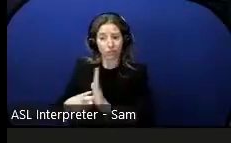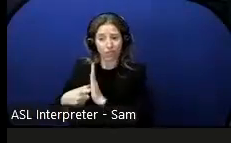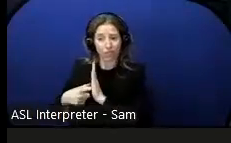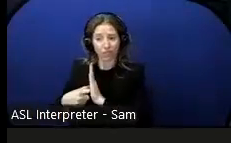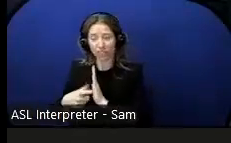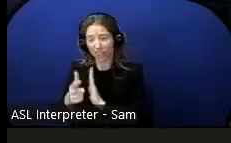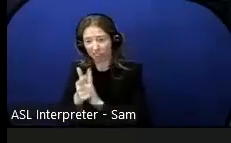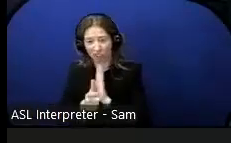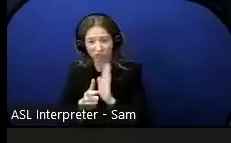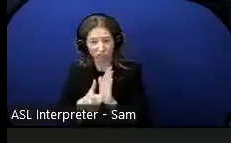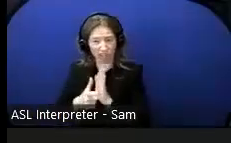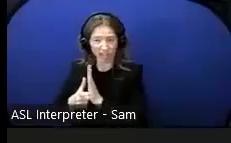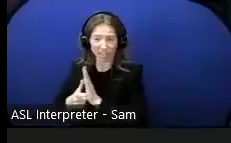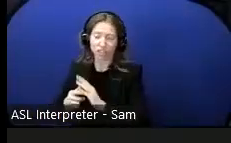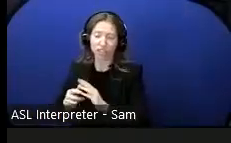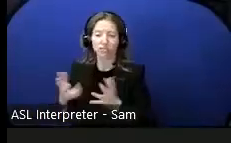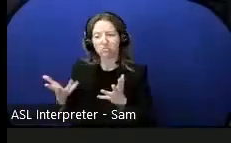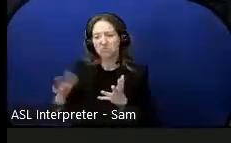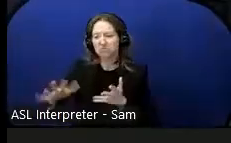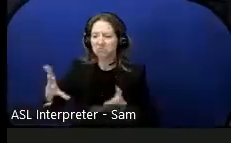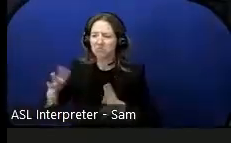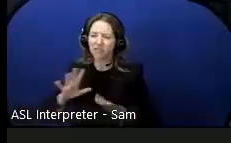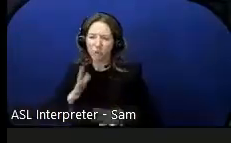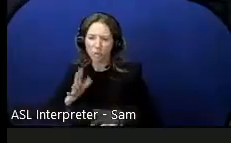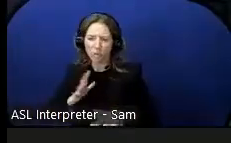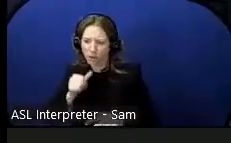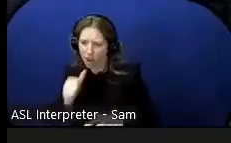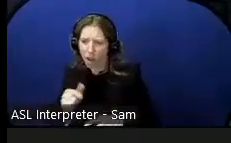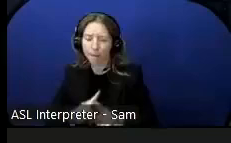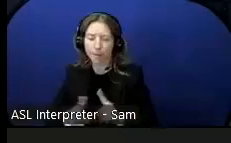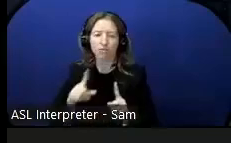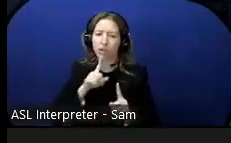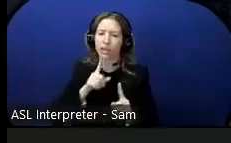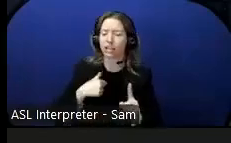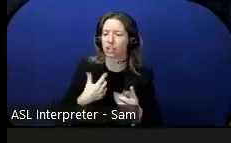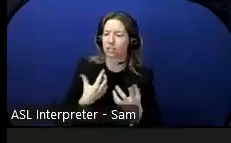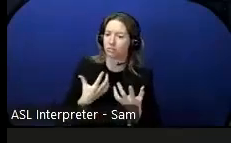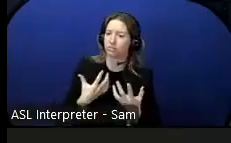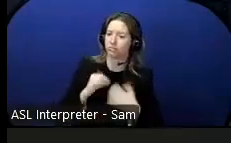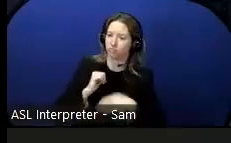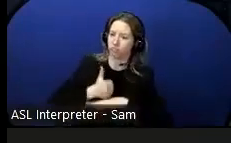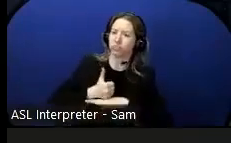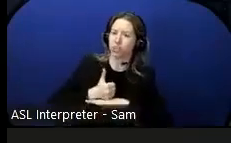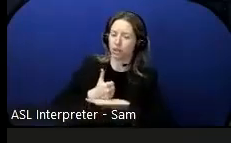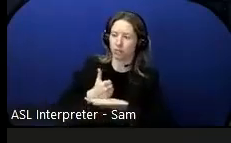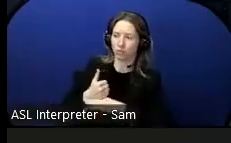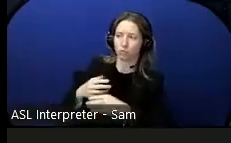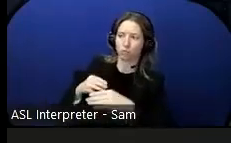how that formalization comes into practice to benefit users. Next slide.